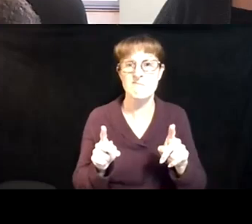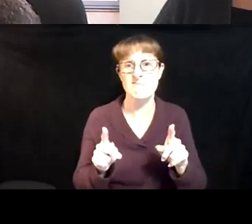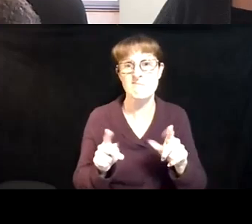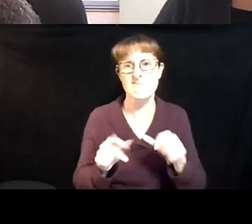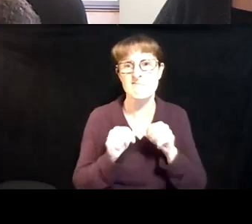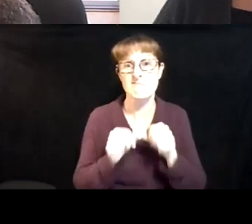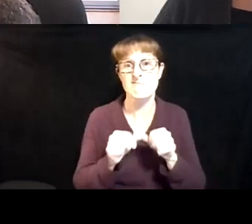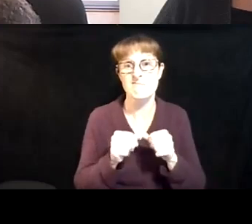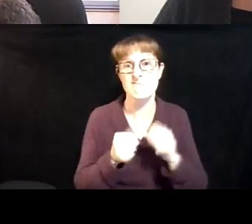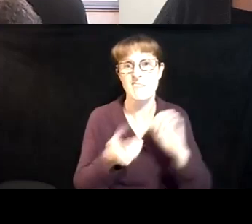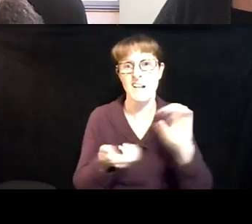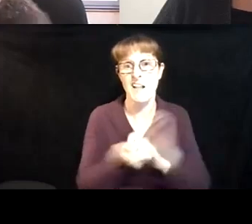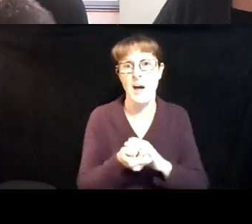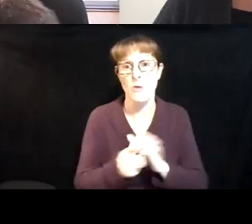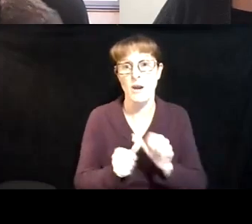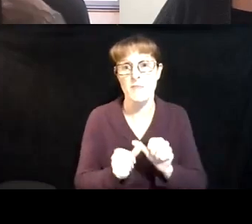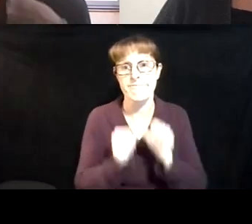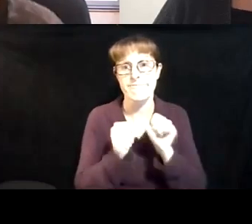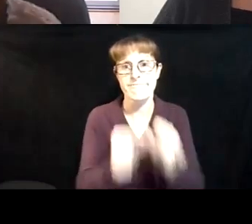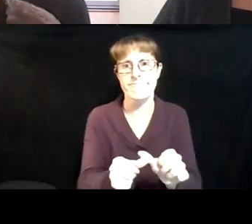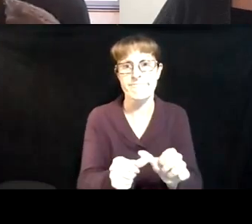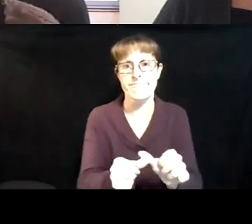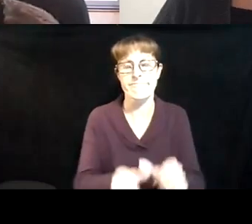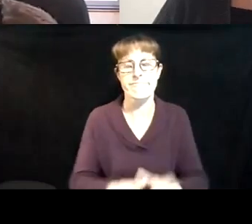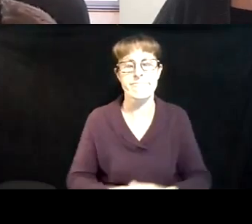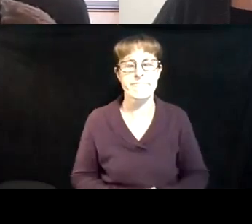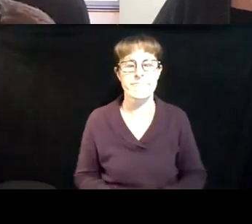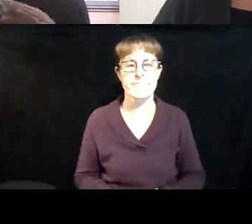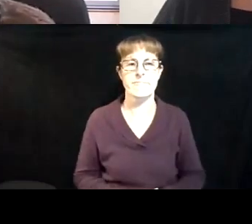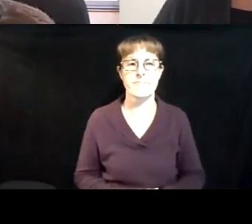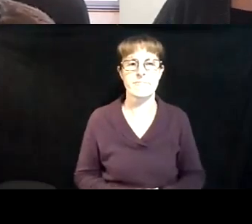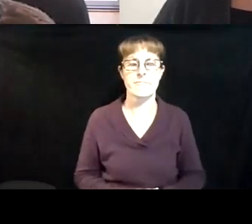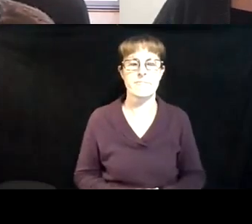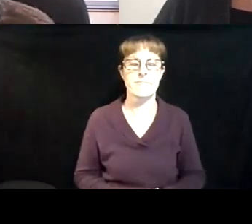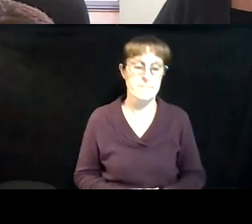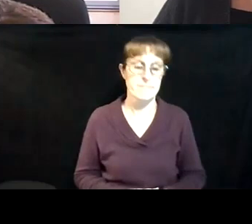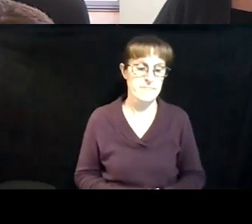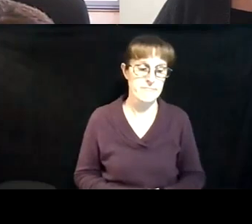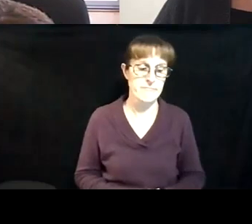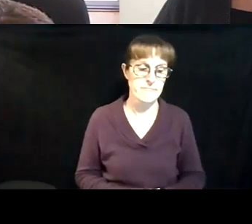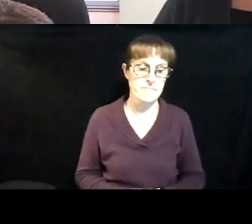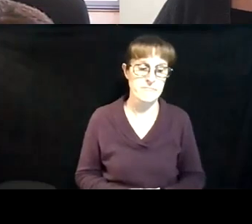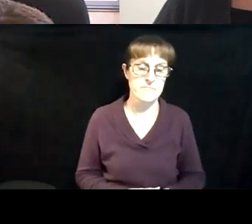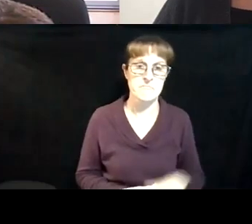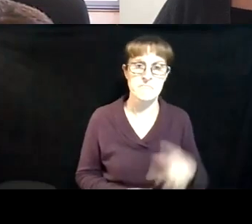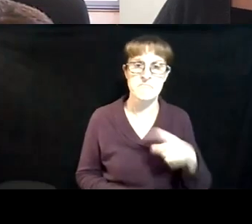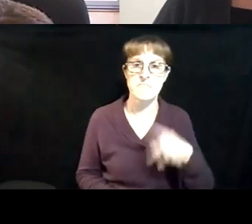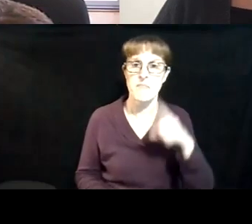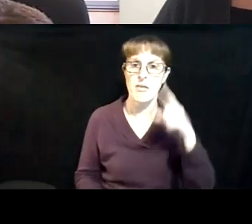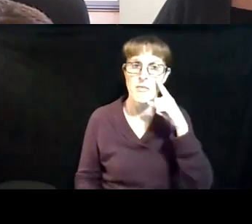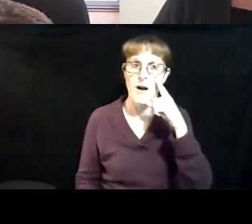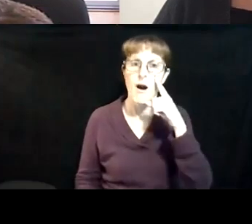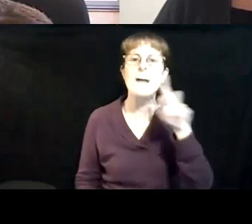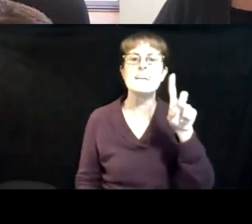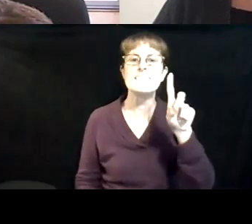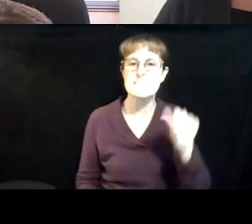who saw this as part and parcel of the larger field of disability service provision.